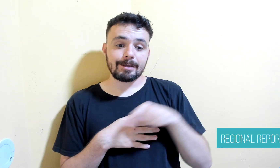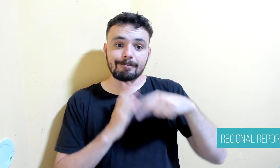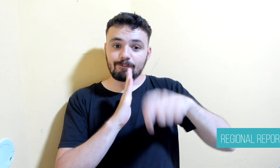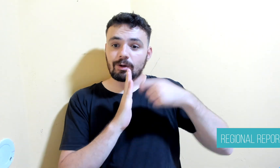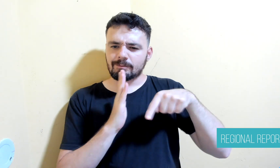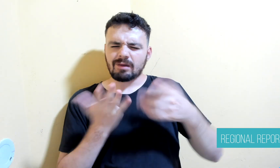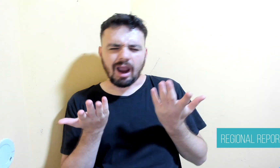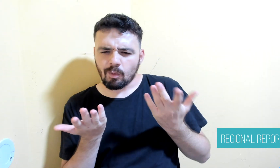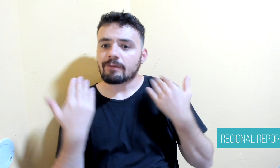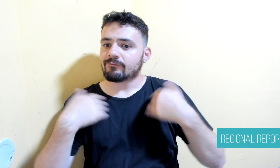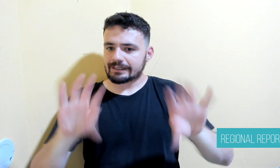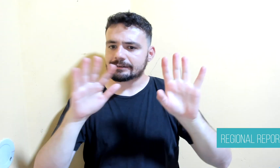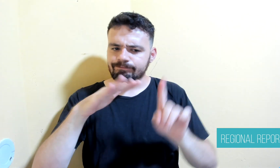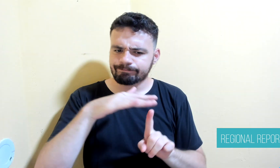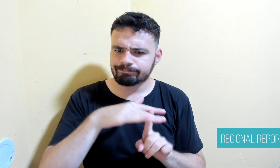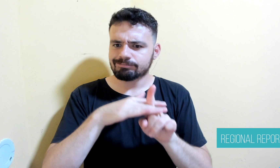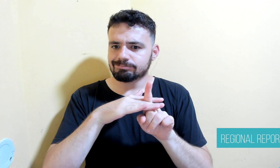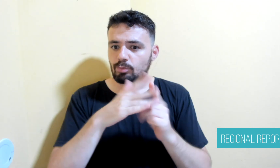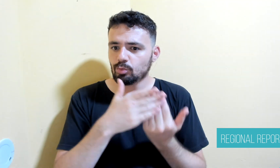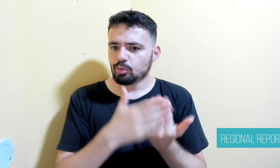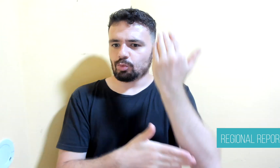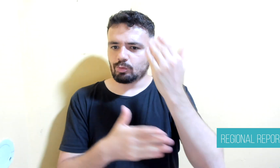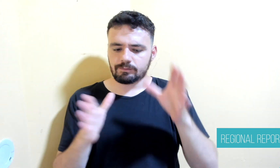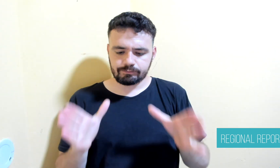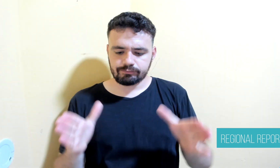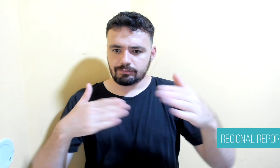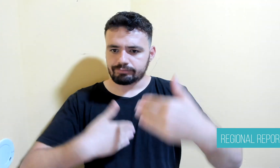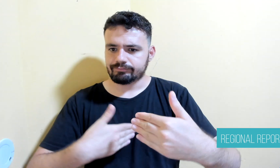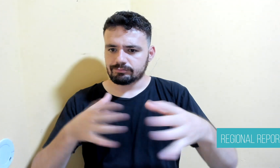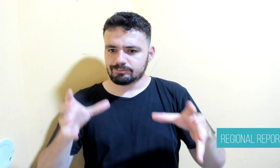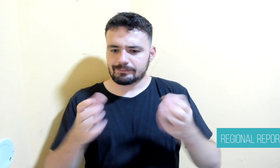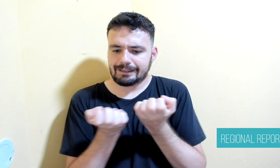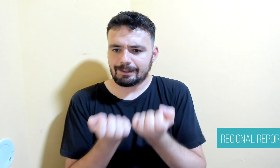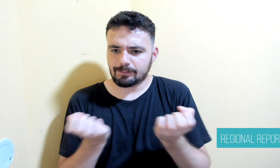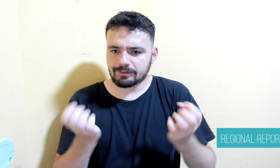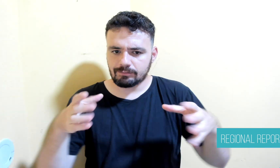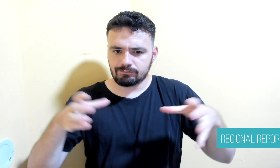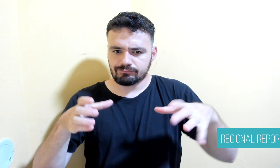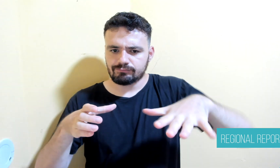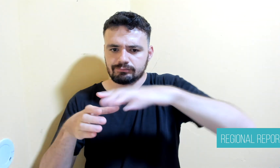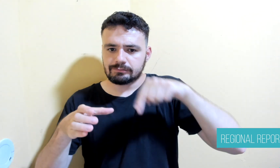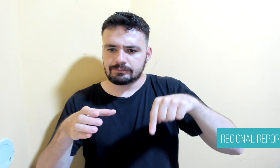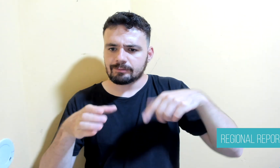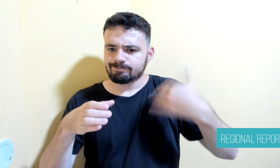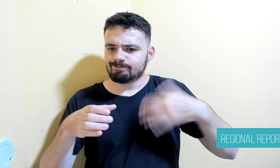consist of video games that reproduce therapeutic activities.